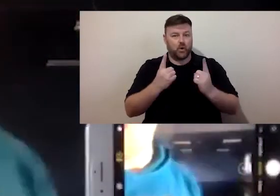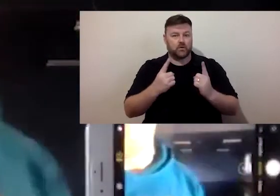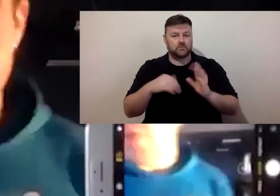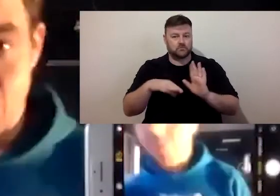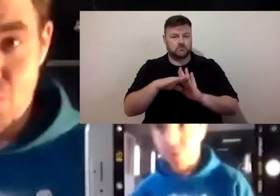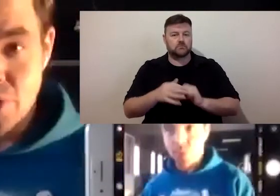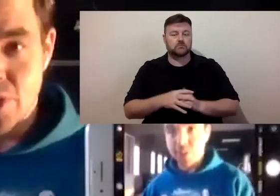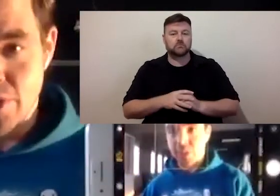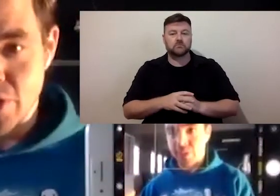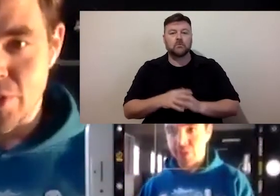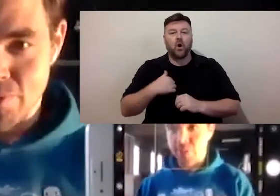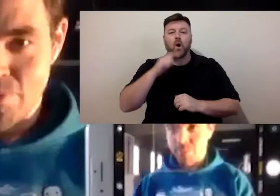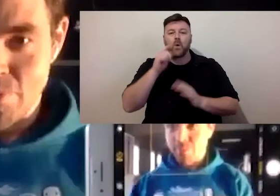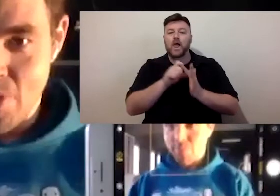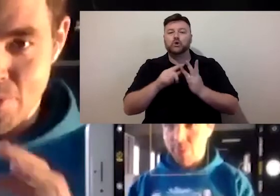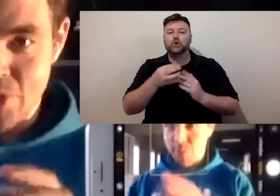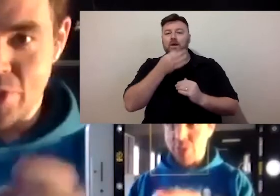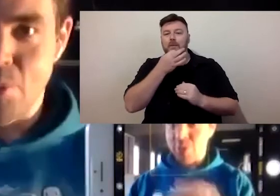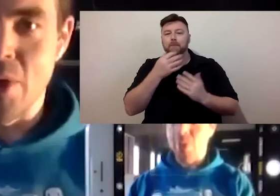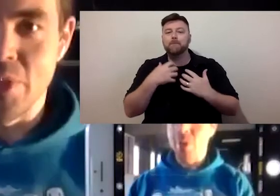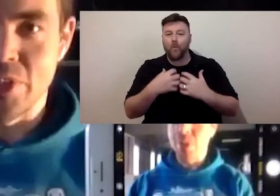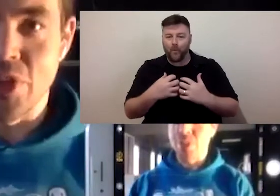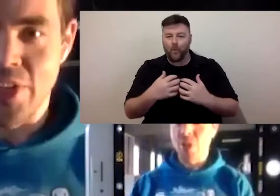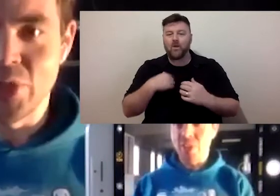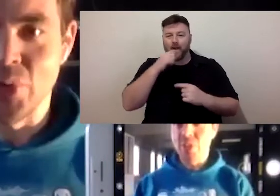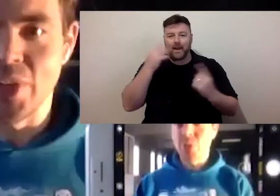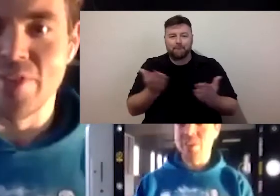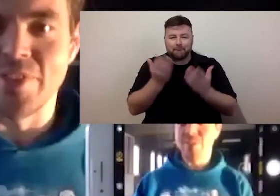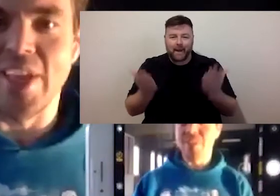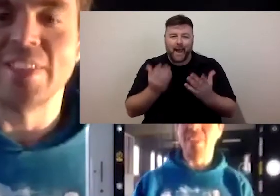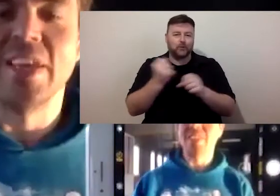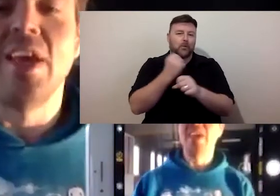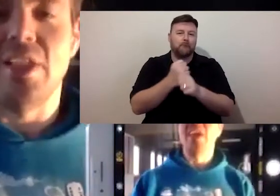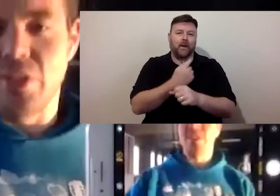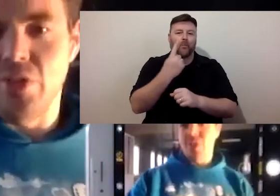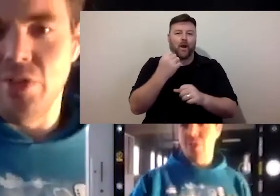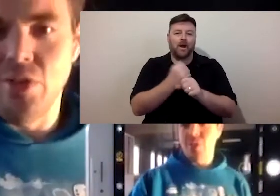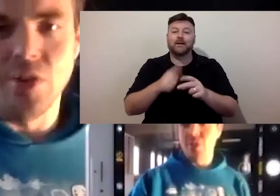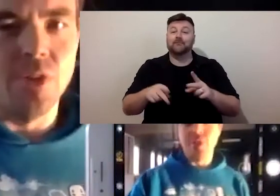I'm going to do a few more so that I've got some images to play with, to turn into a GIF of Dance.